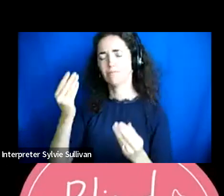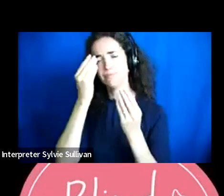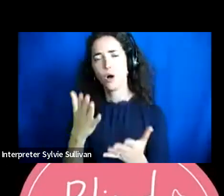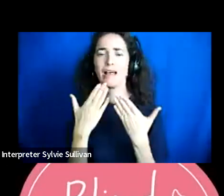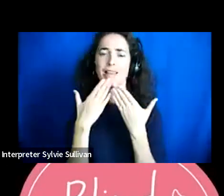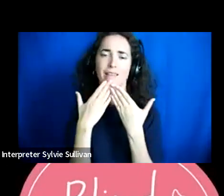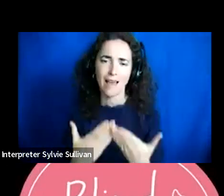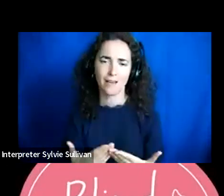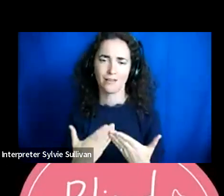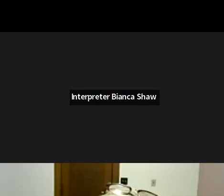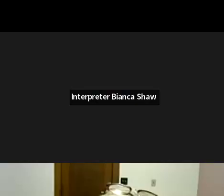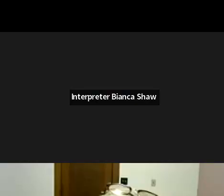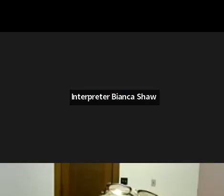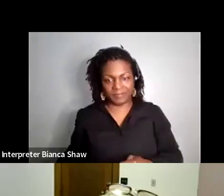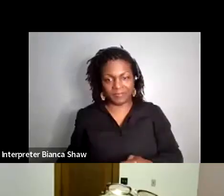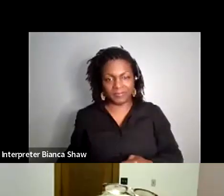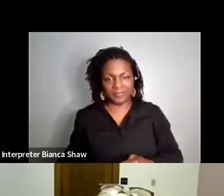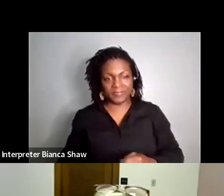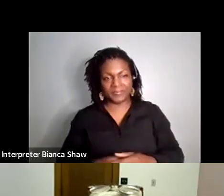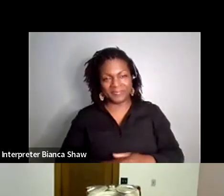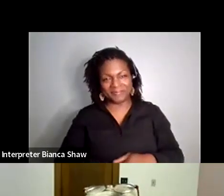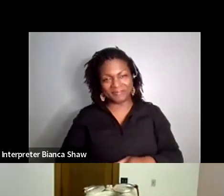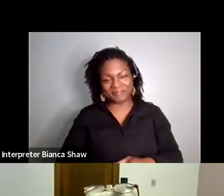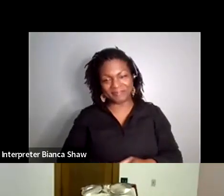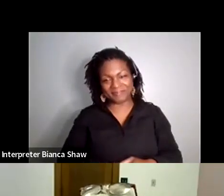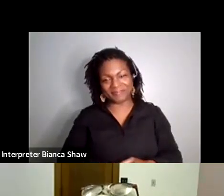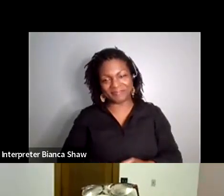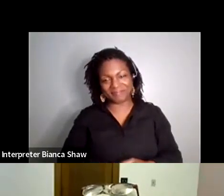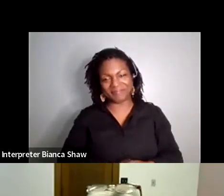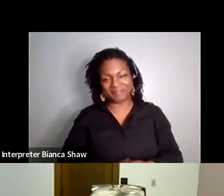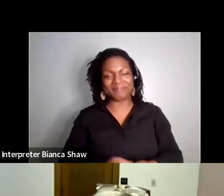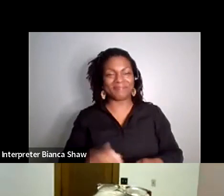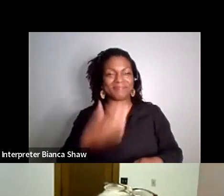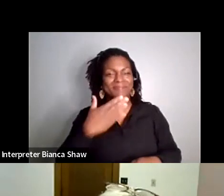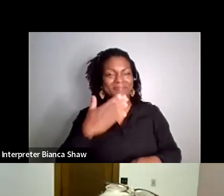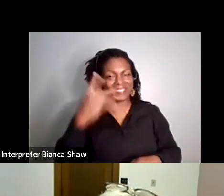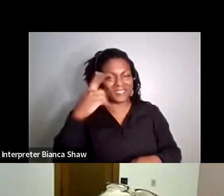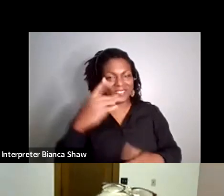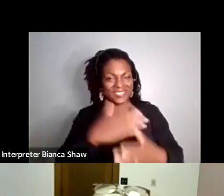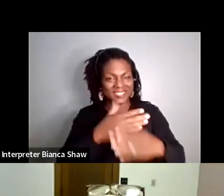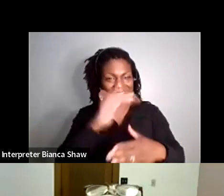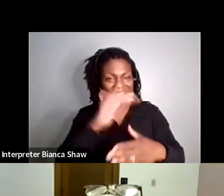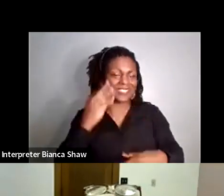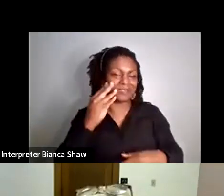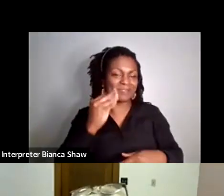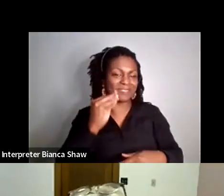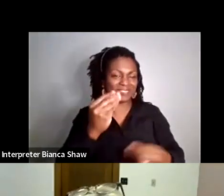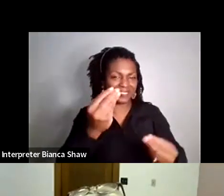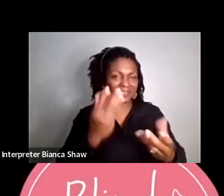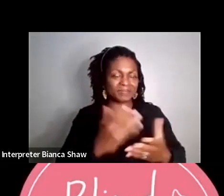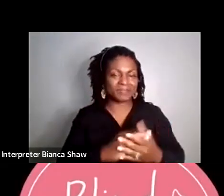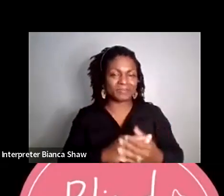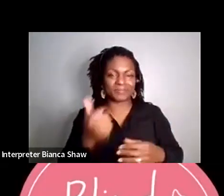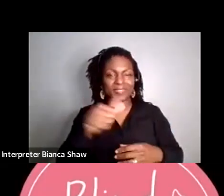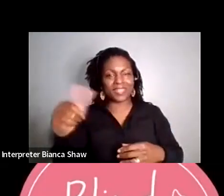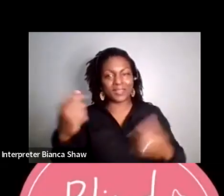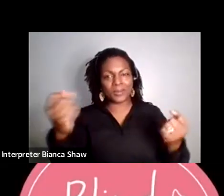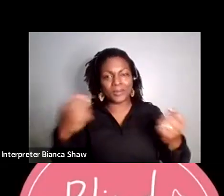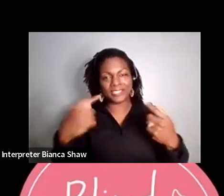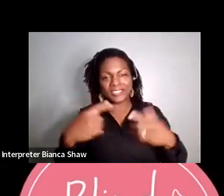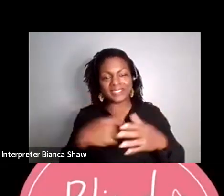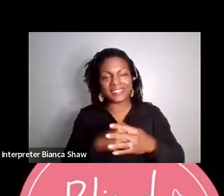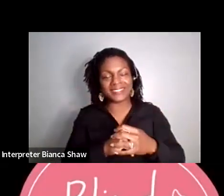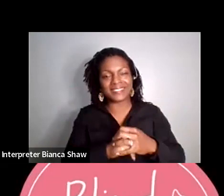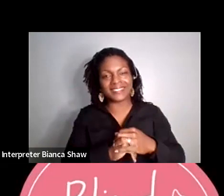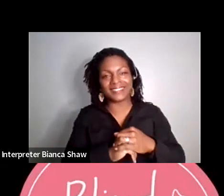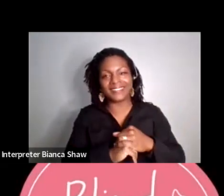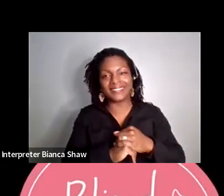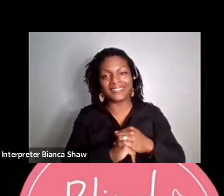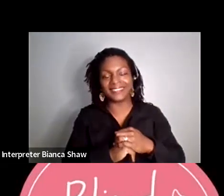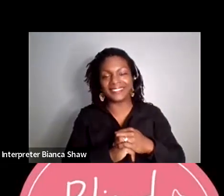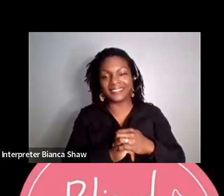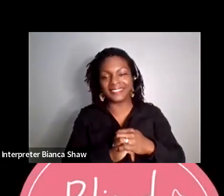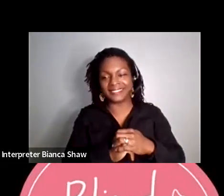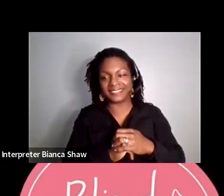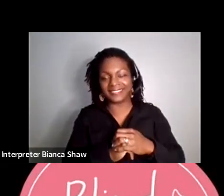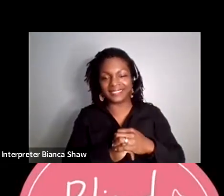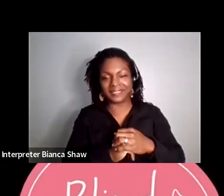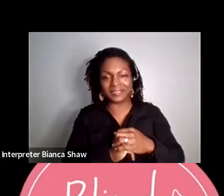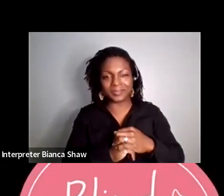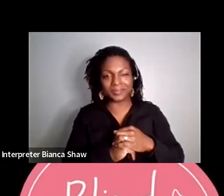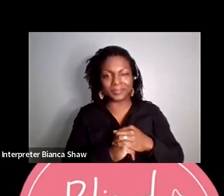Thank you guys. Thank you for sharing alright any other questions